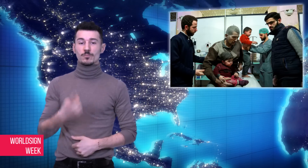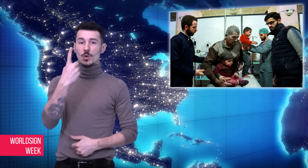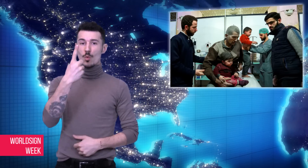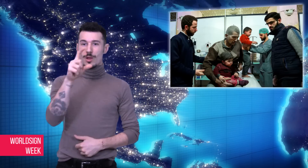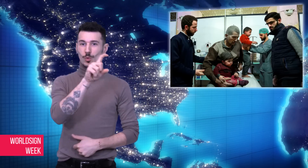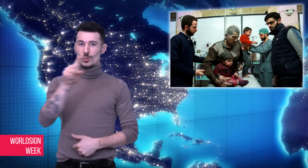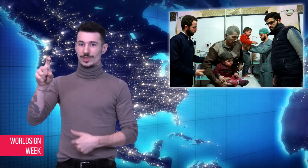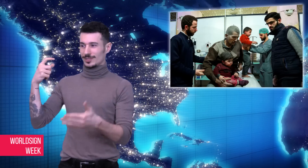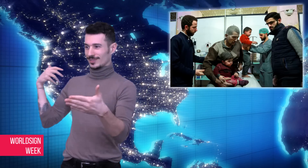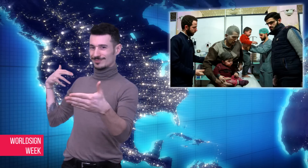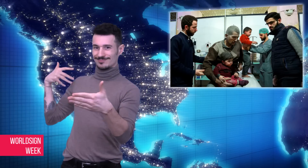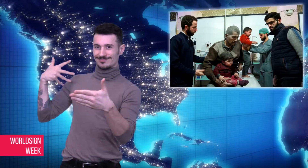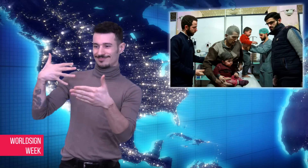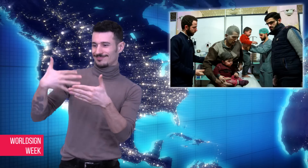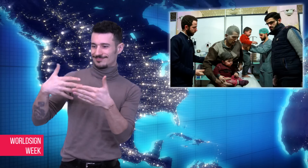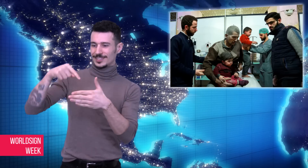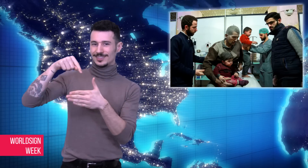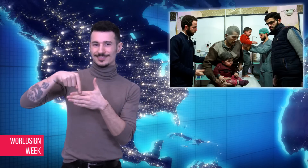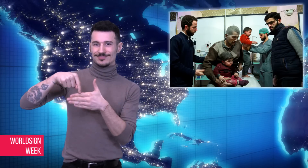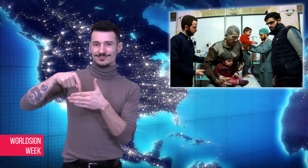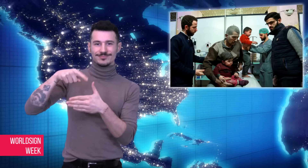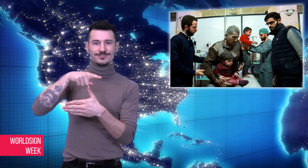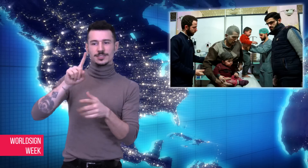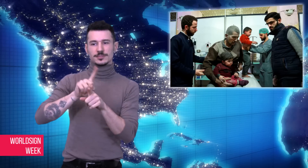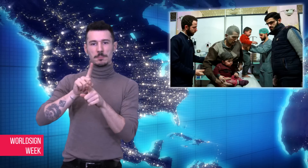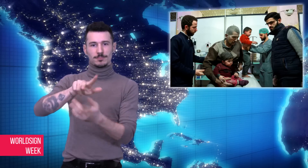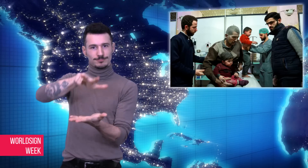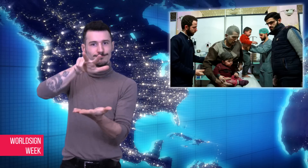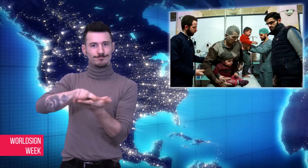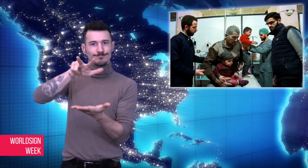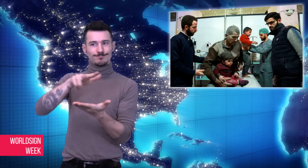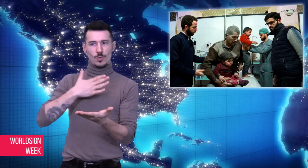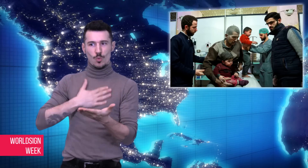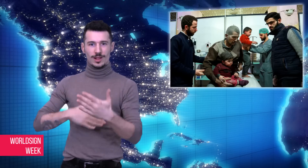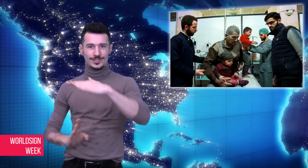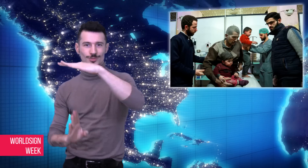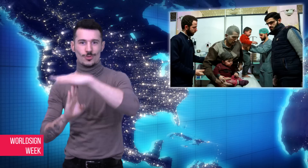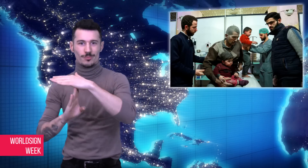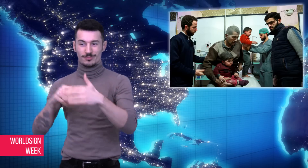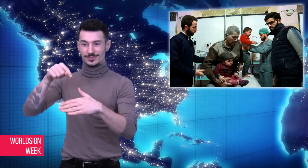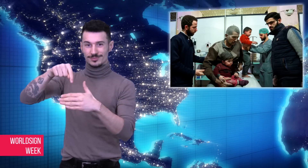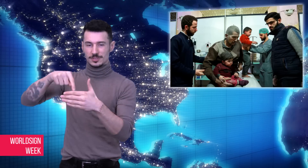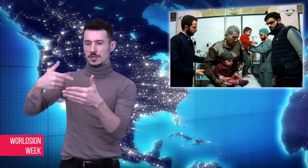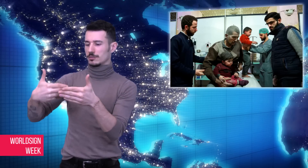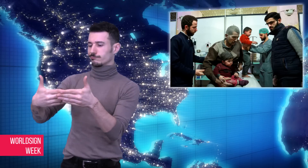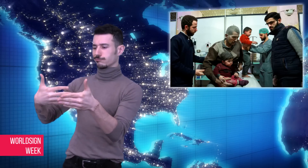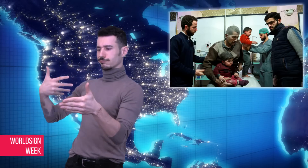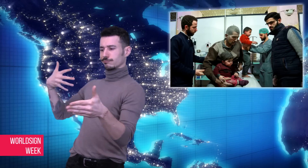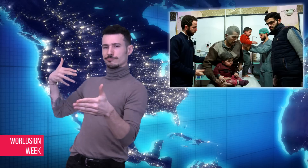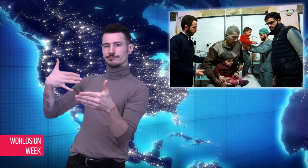Damascus in one week leading to